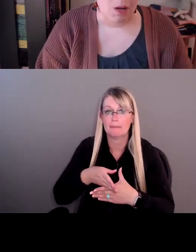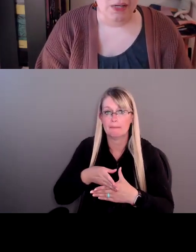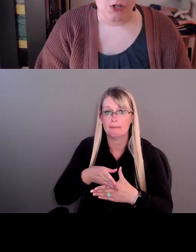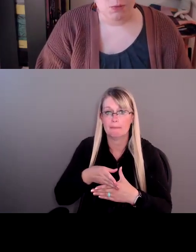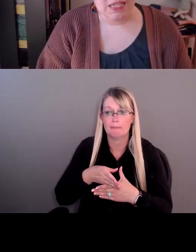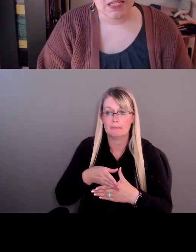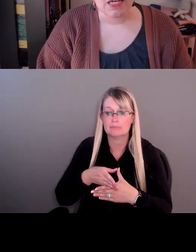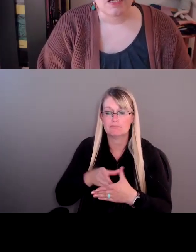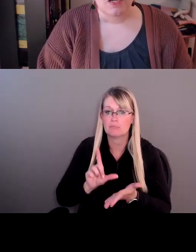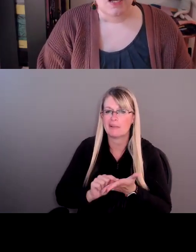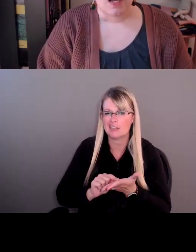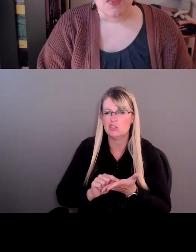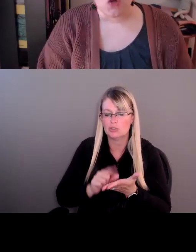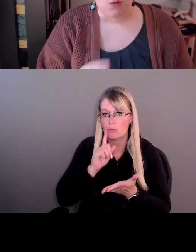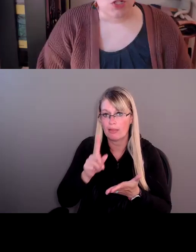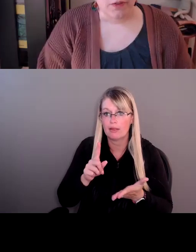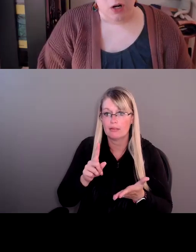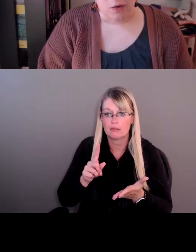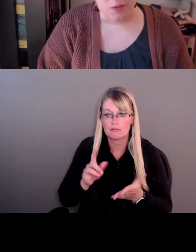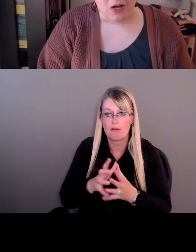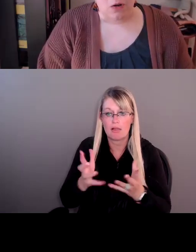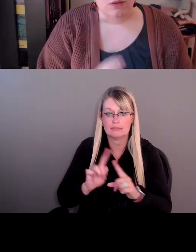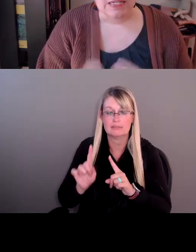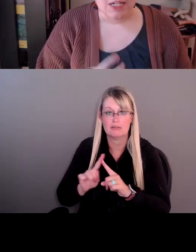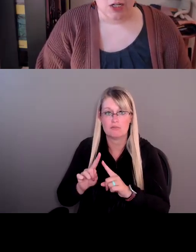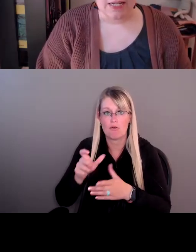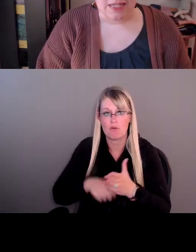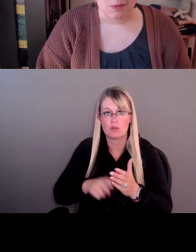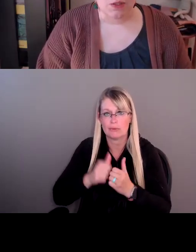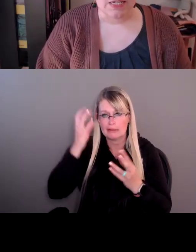publication basically, and there's a whole bunch of articles about considering accessibility and